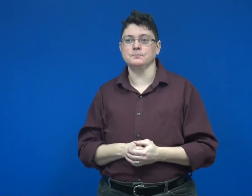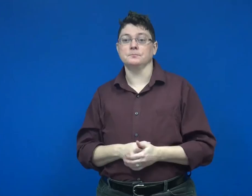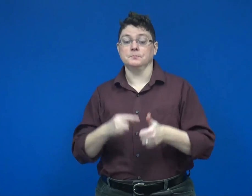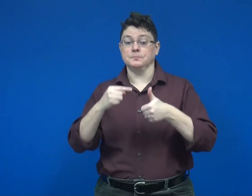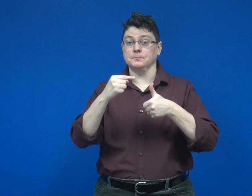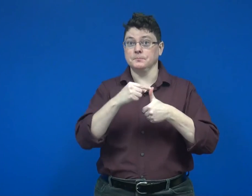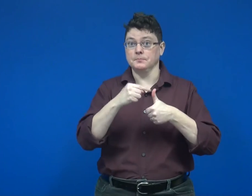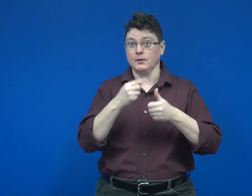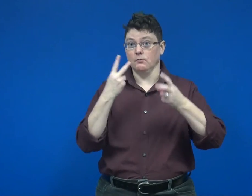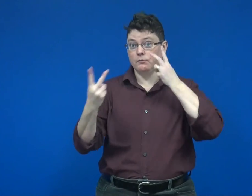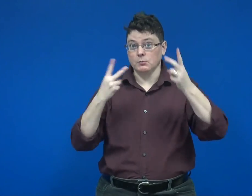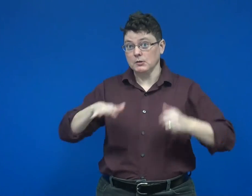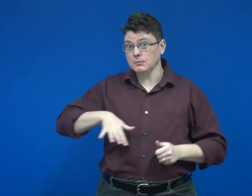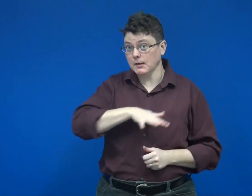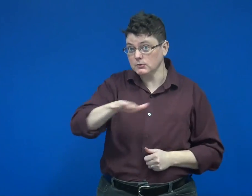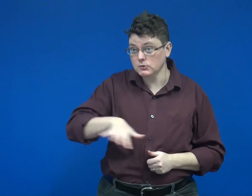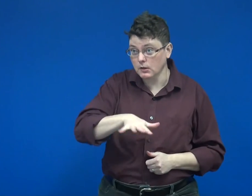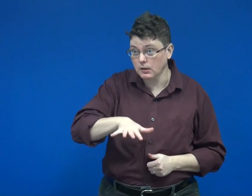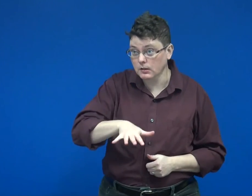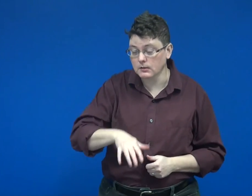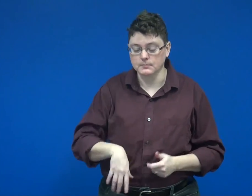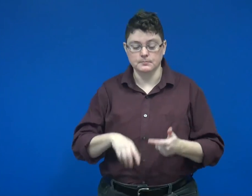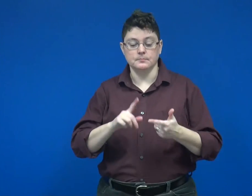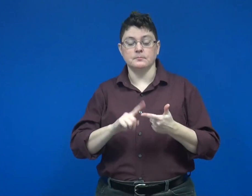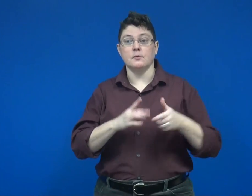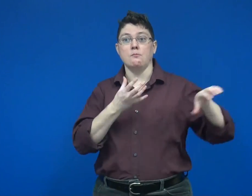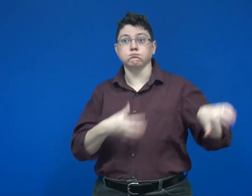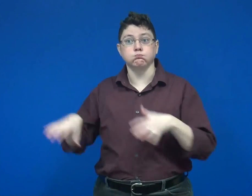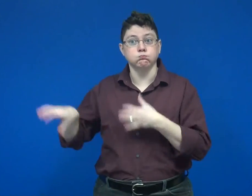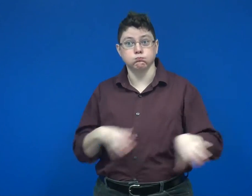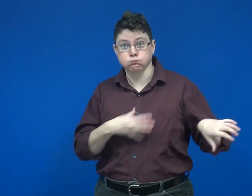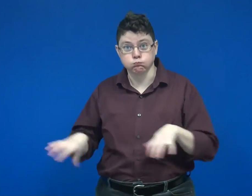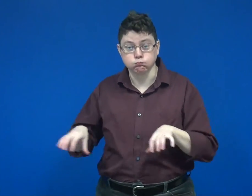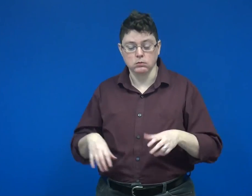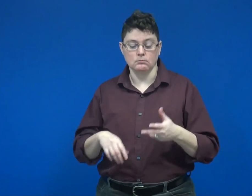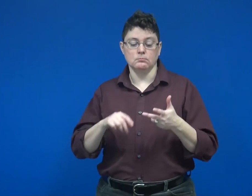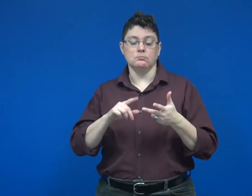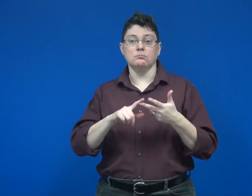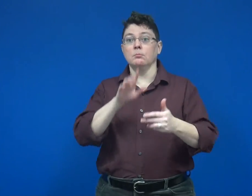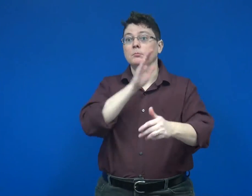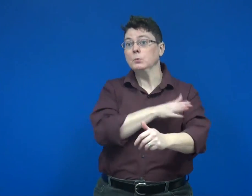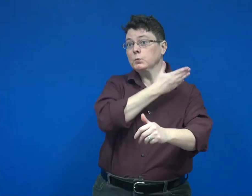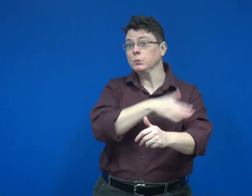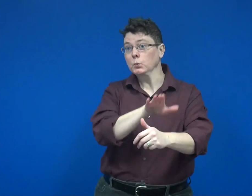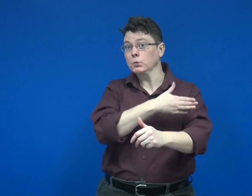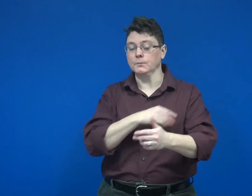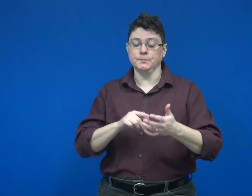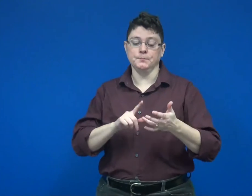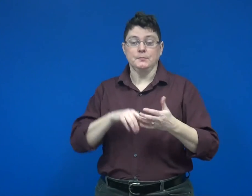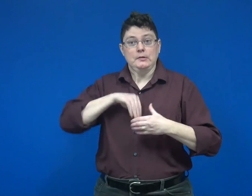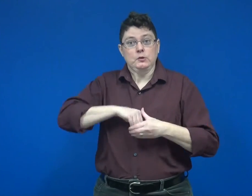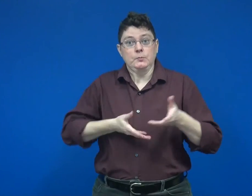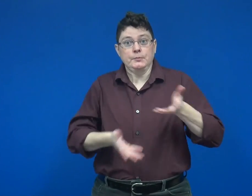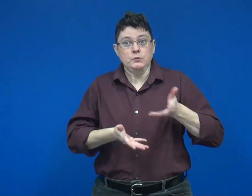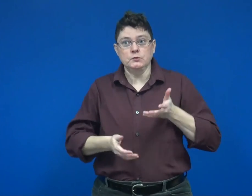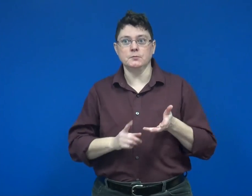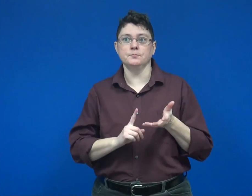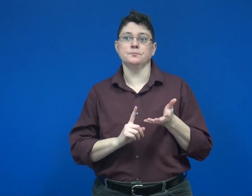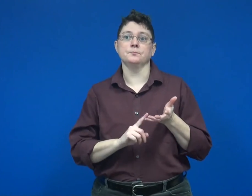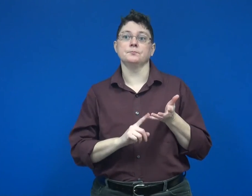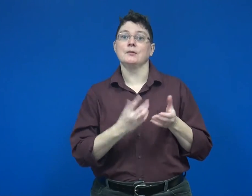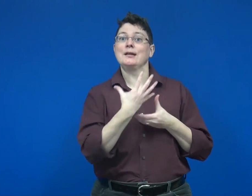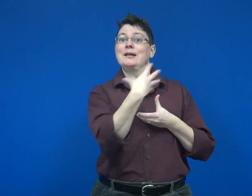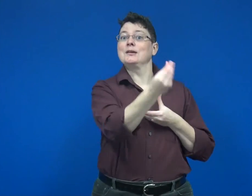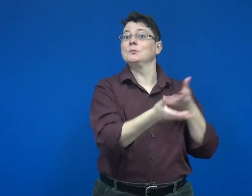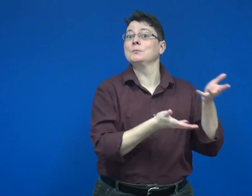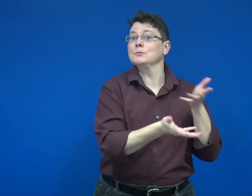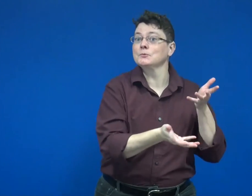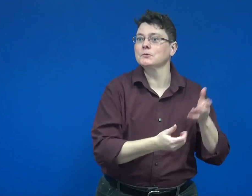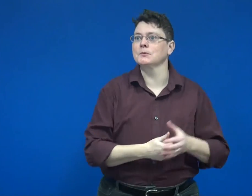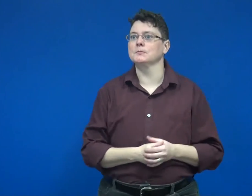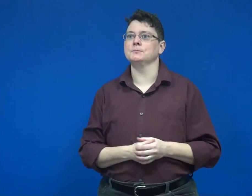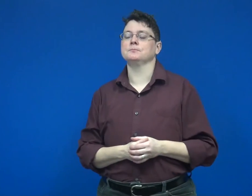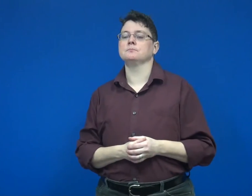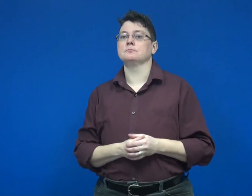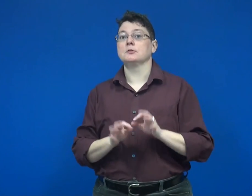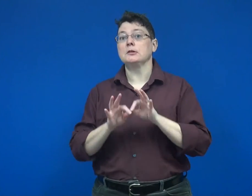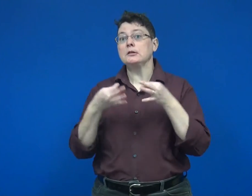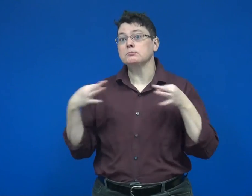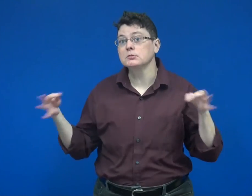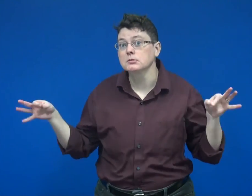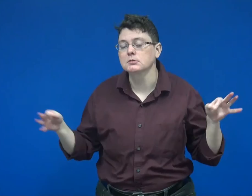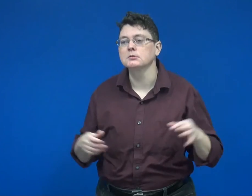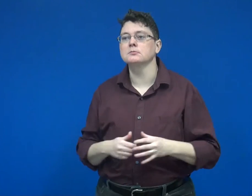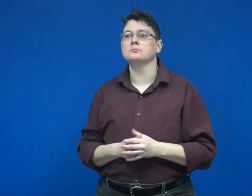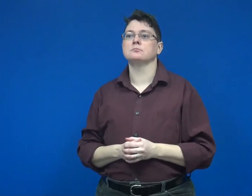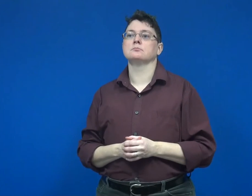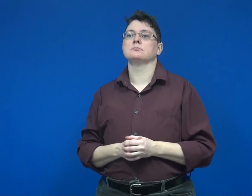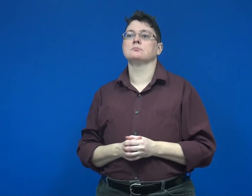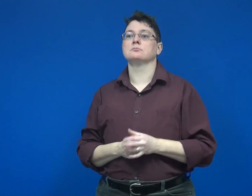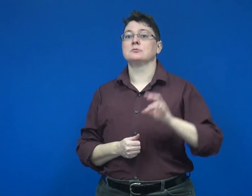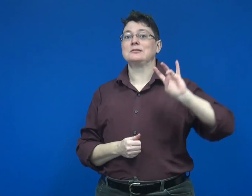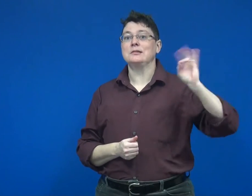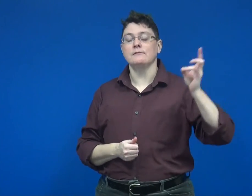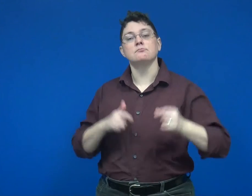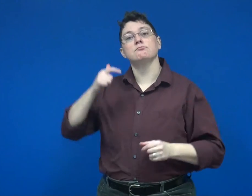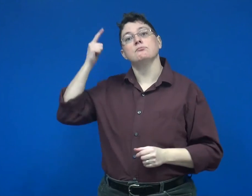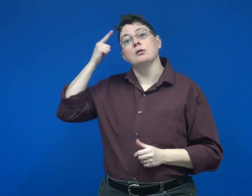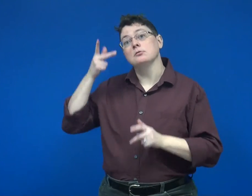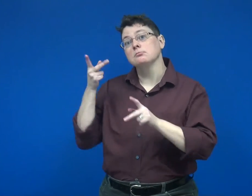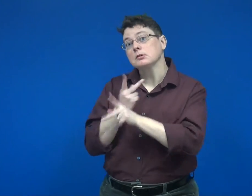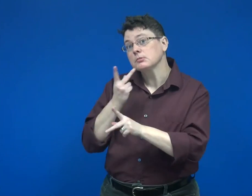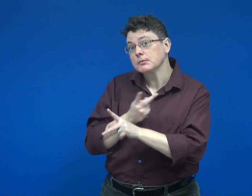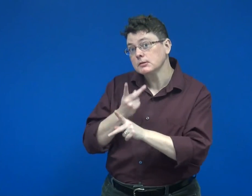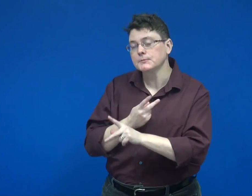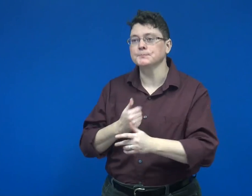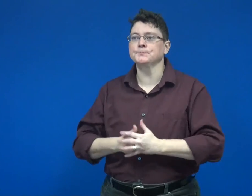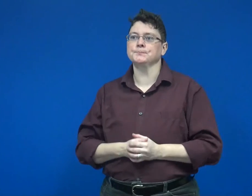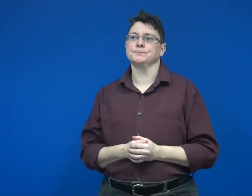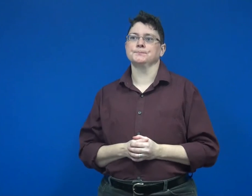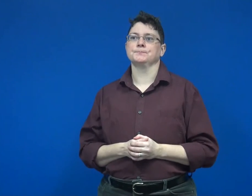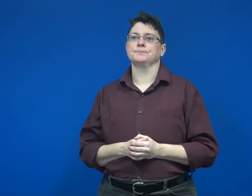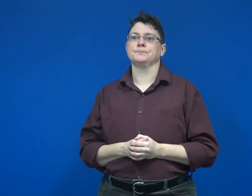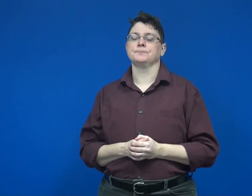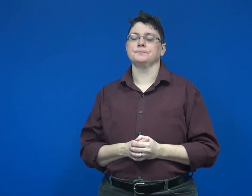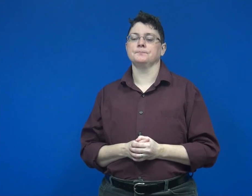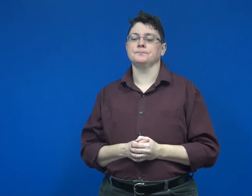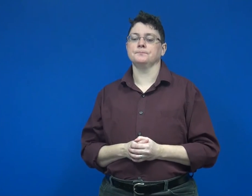(Visual-Spatial, Kinesthetic, Musical, Interpersonal, Intrapersonal, Linguistic and Logical–Mathematical).